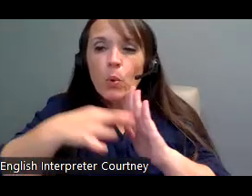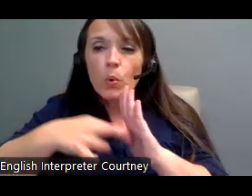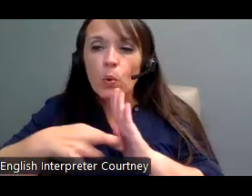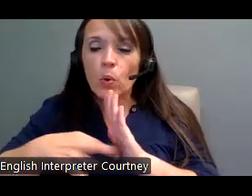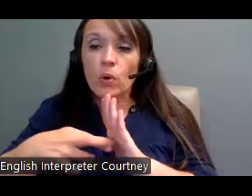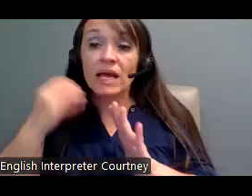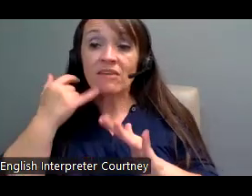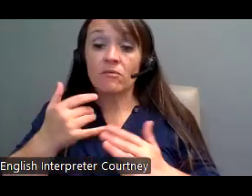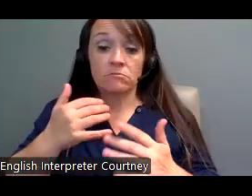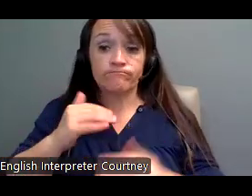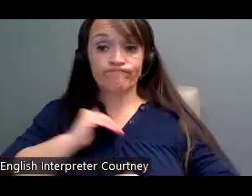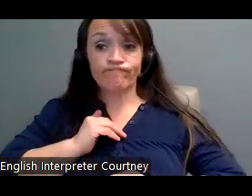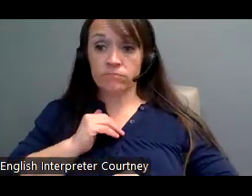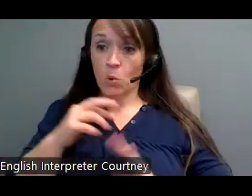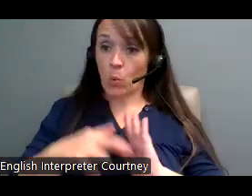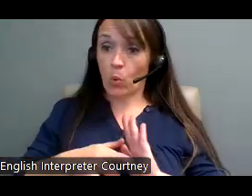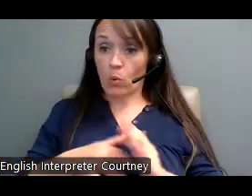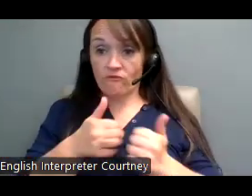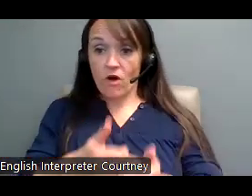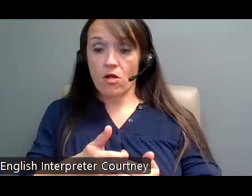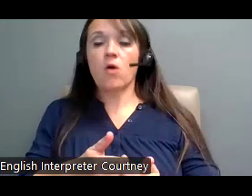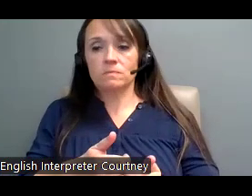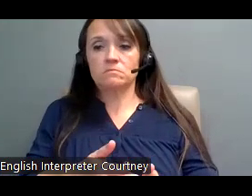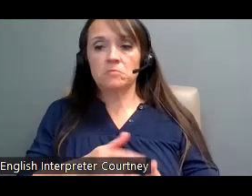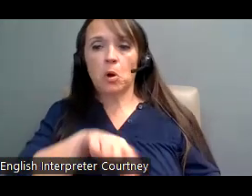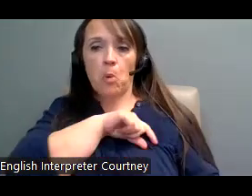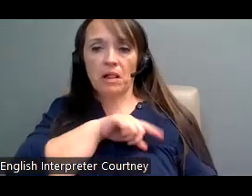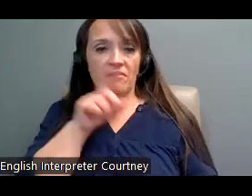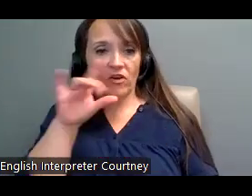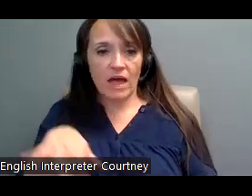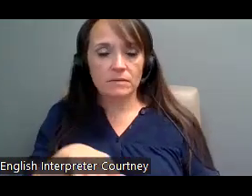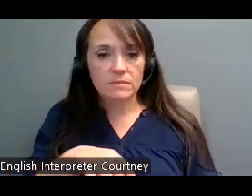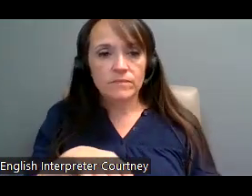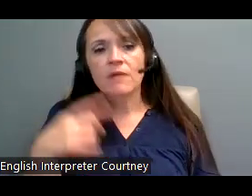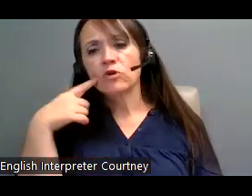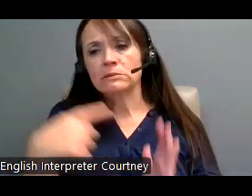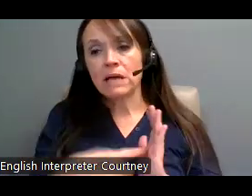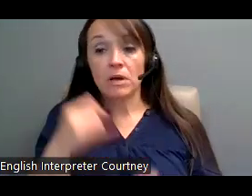diagnosis that the waiver requires, for instance if you wanted to be on the ID/RD waiver,